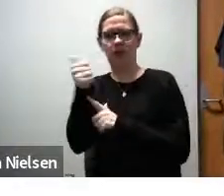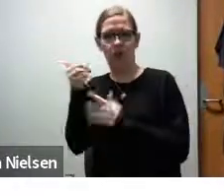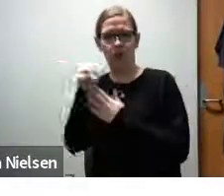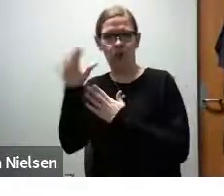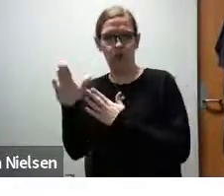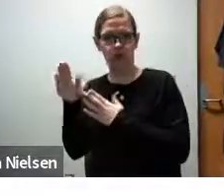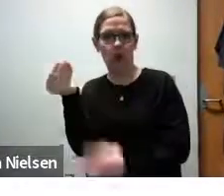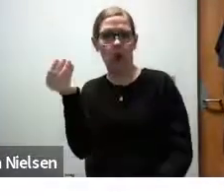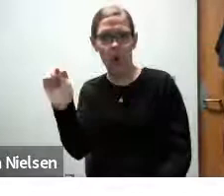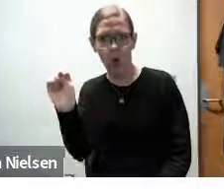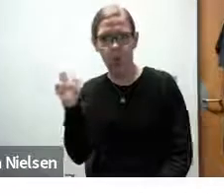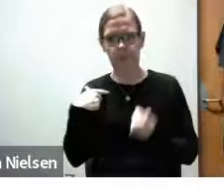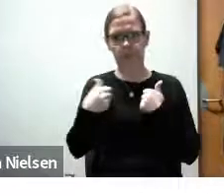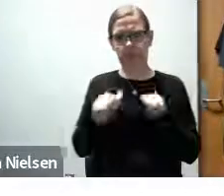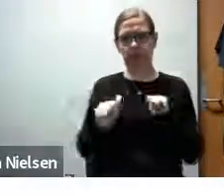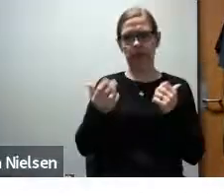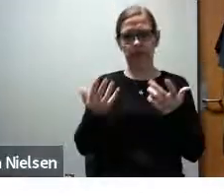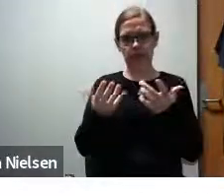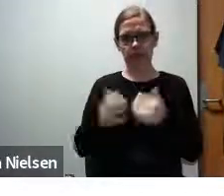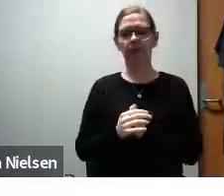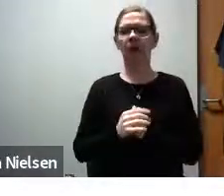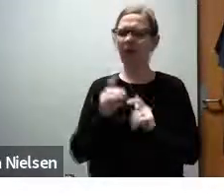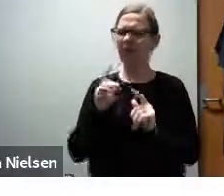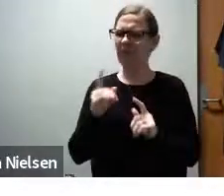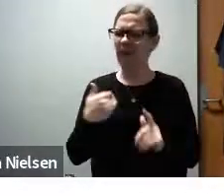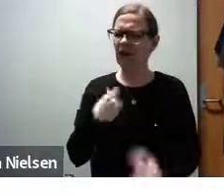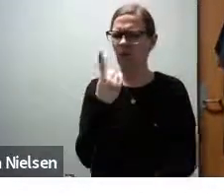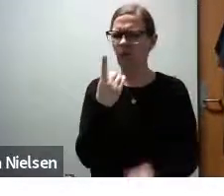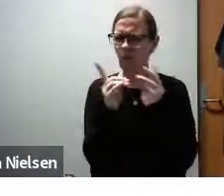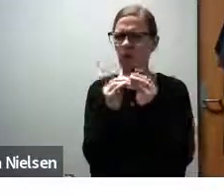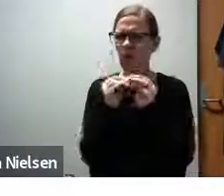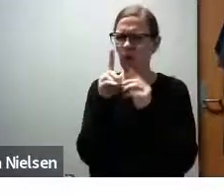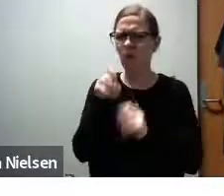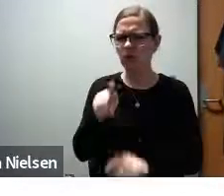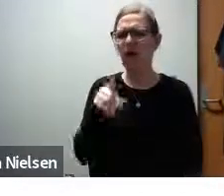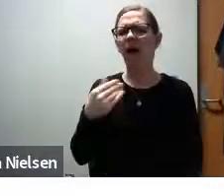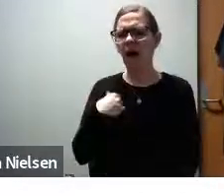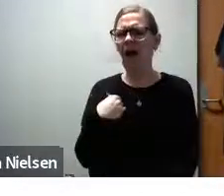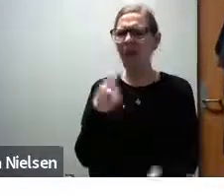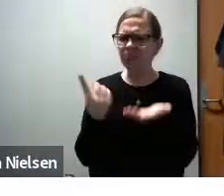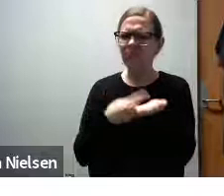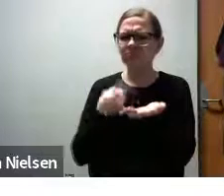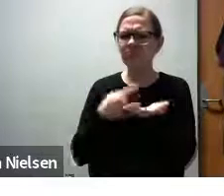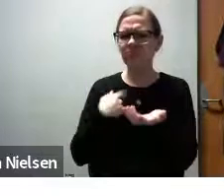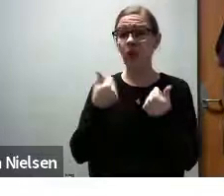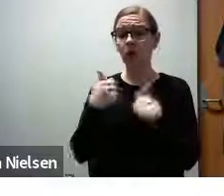One more question. I do. There are times when I will try and unmute a student and they keep pressing and pressing and pressing and pressing and it will not let me unmute them.